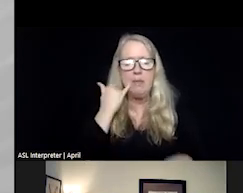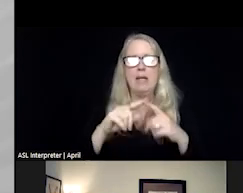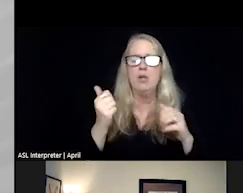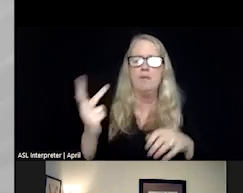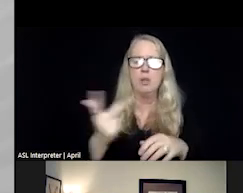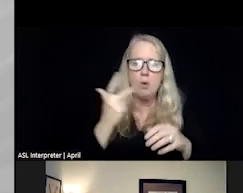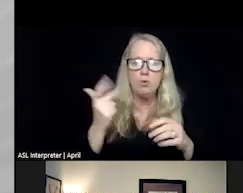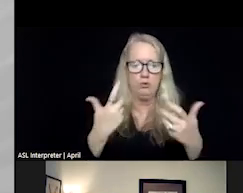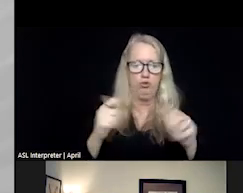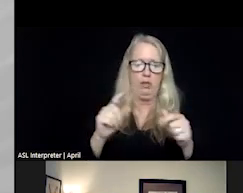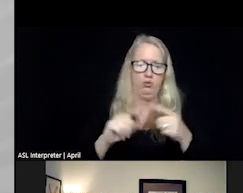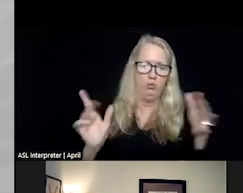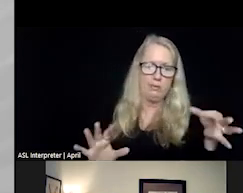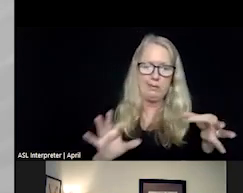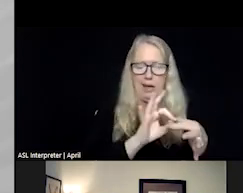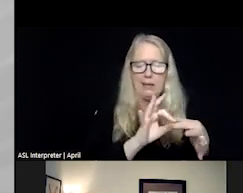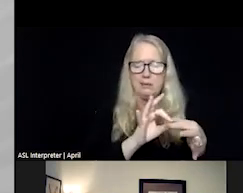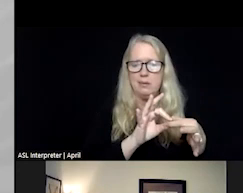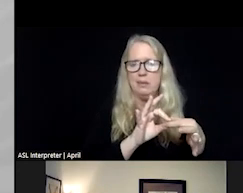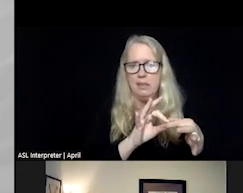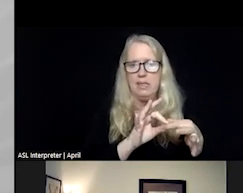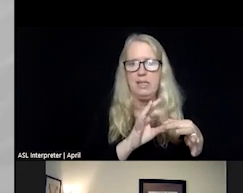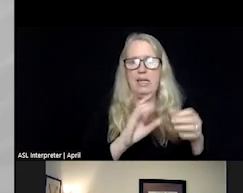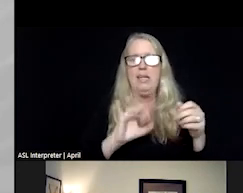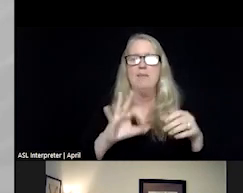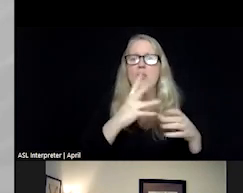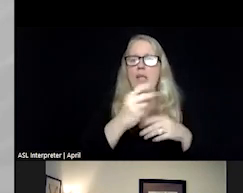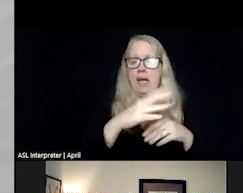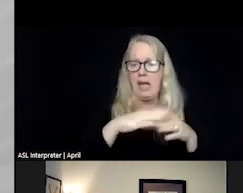CONNECTED IF THEY ARE NOT IN THE FIELD.